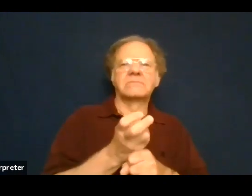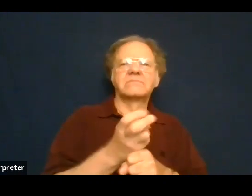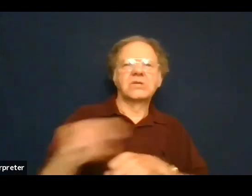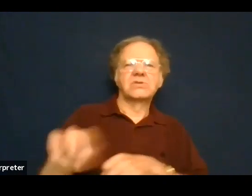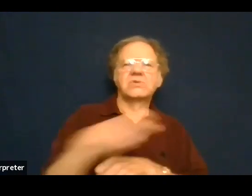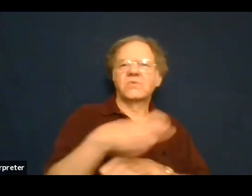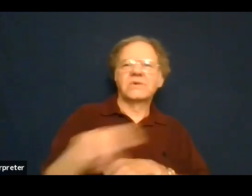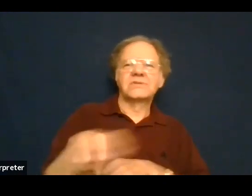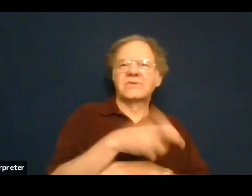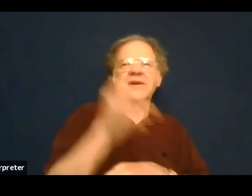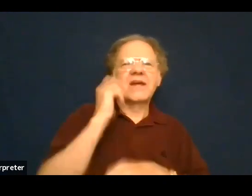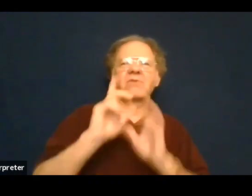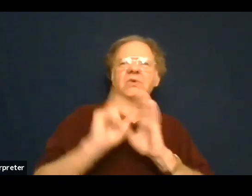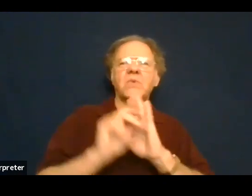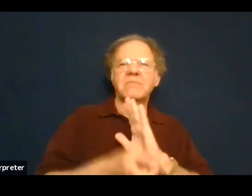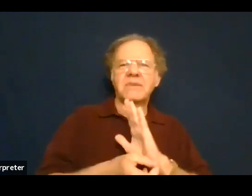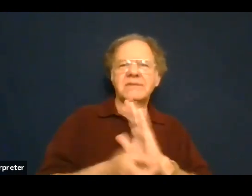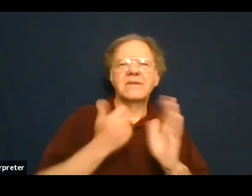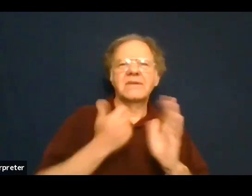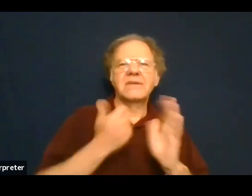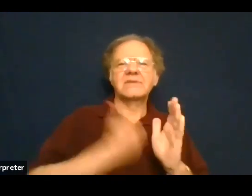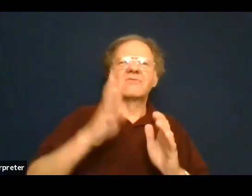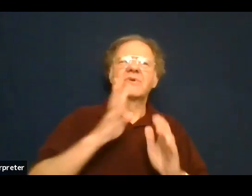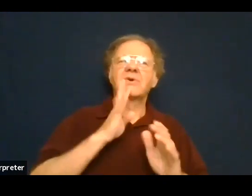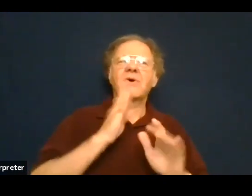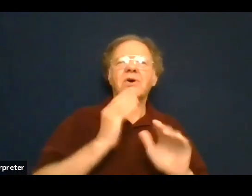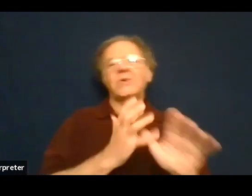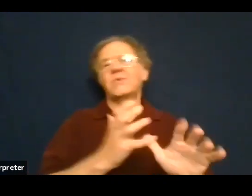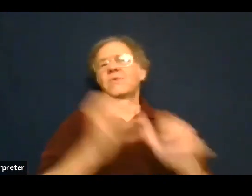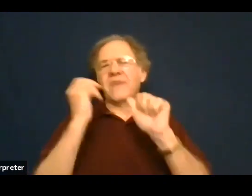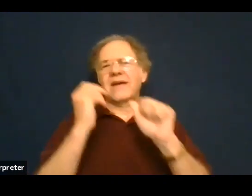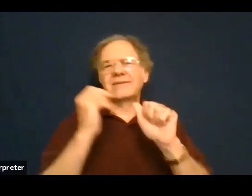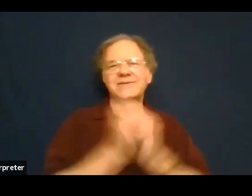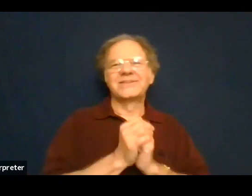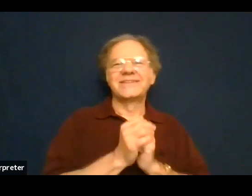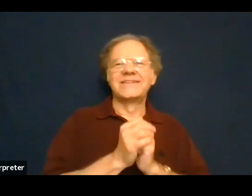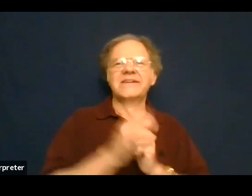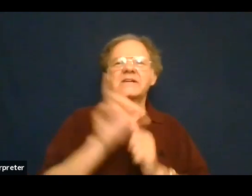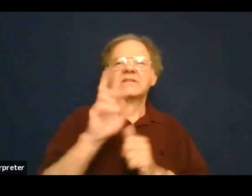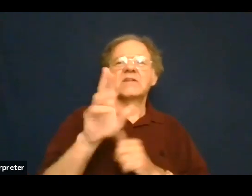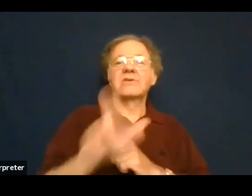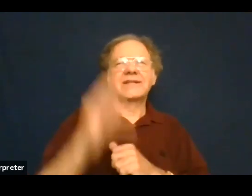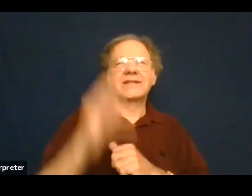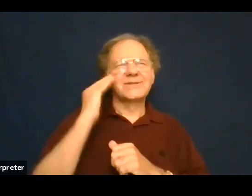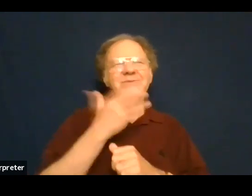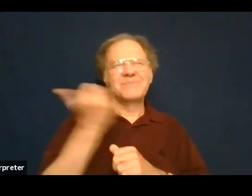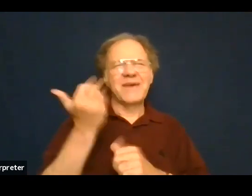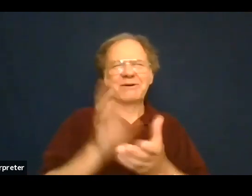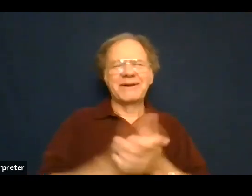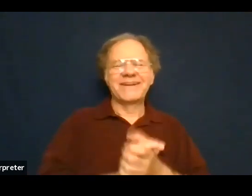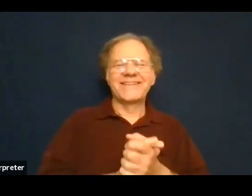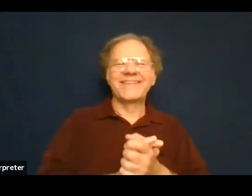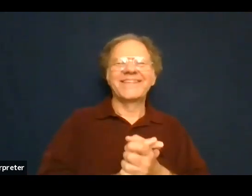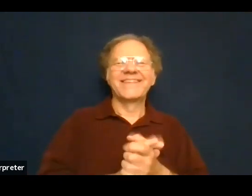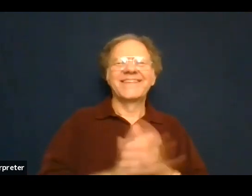I'm sorry if we talked too fast. I know Dr. Lentz knows better. All right. Thank you very much.